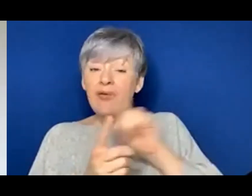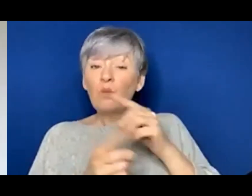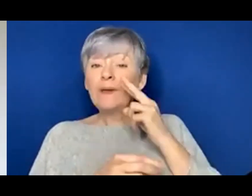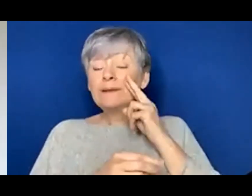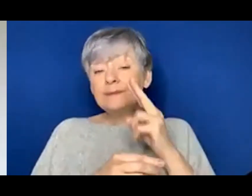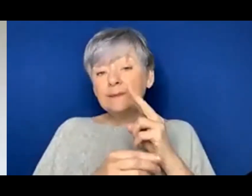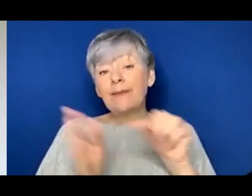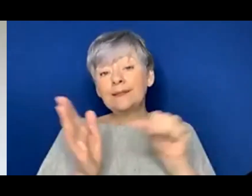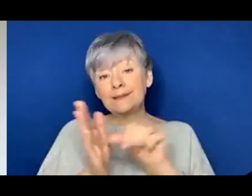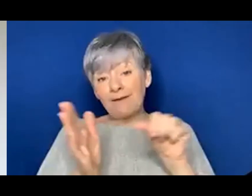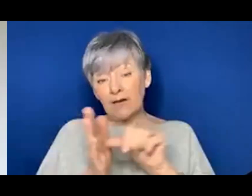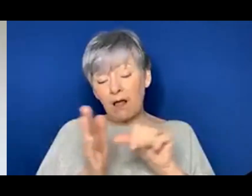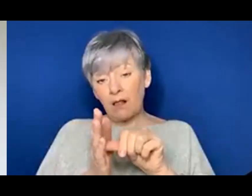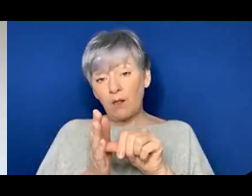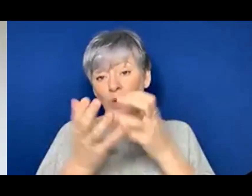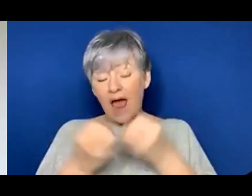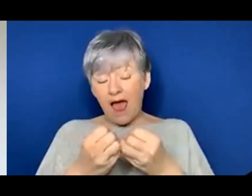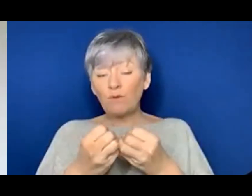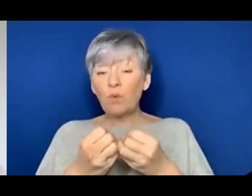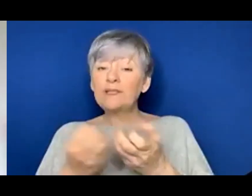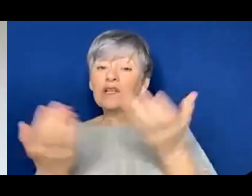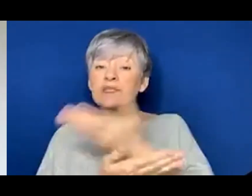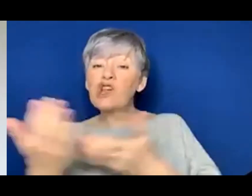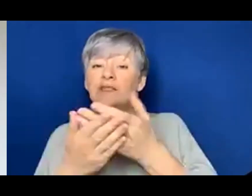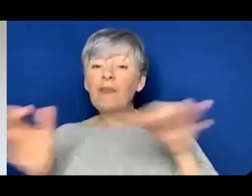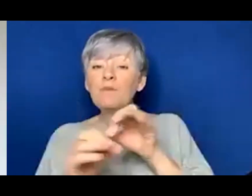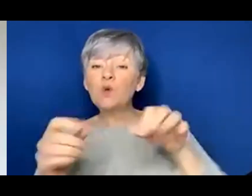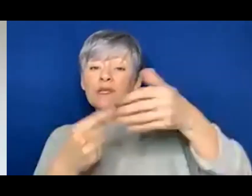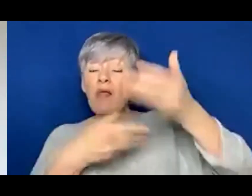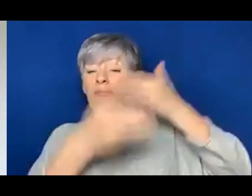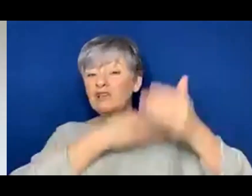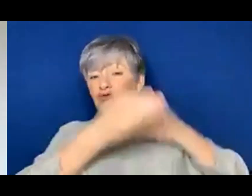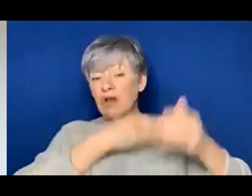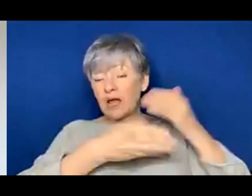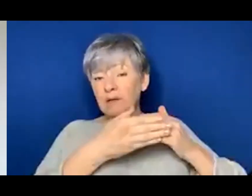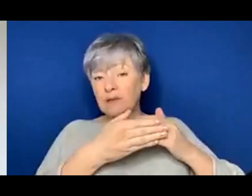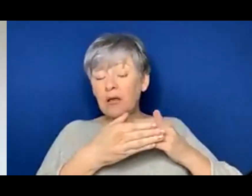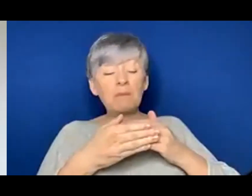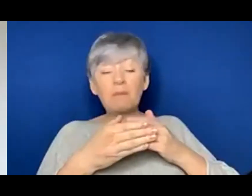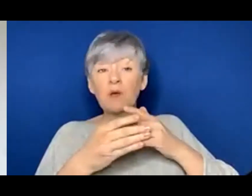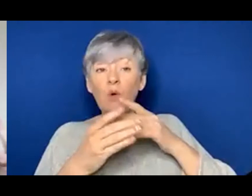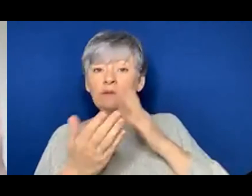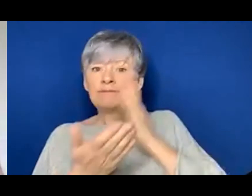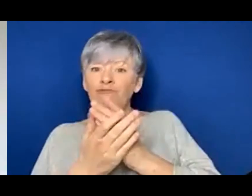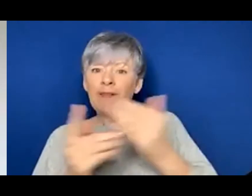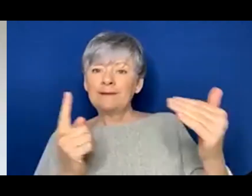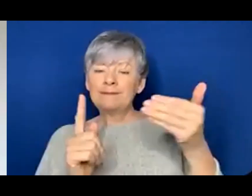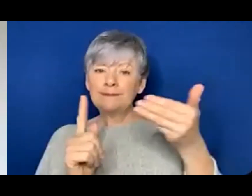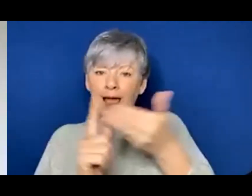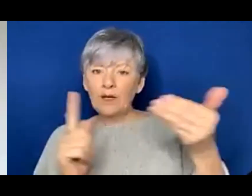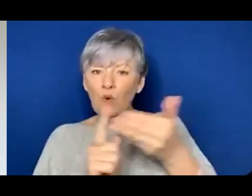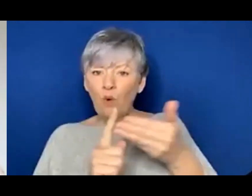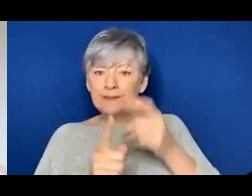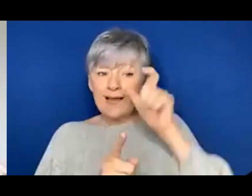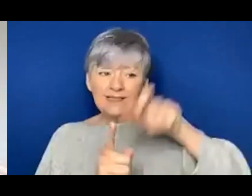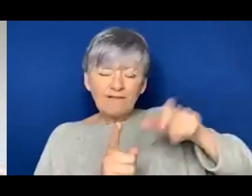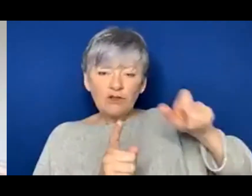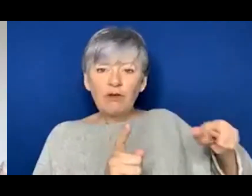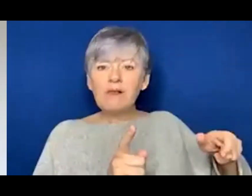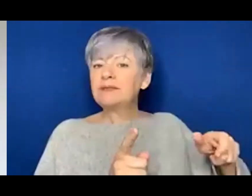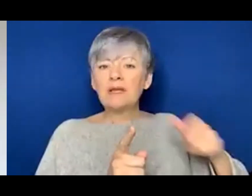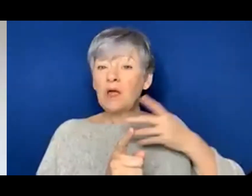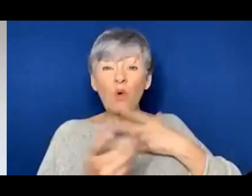discussing musical history. We can't rediagnose people, and we haven't magically appeared,